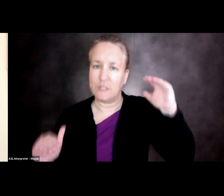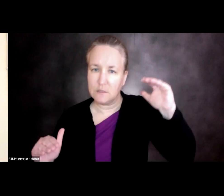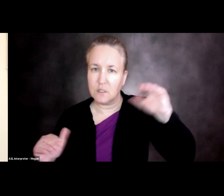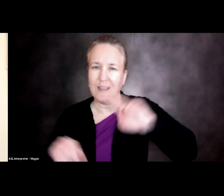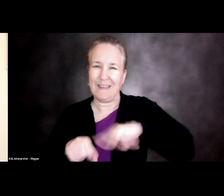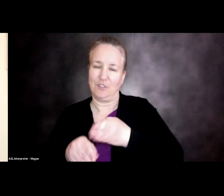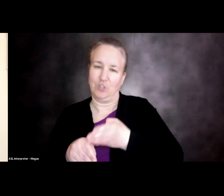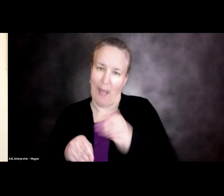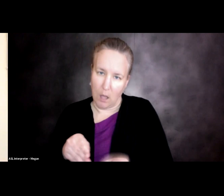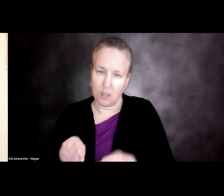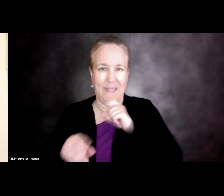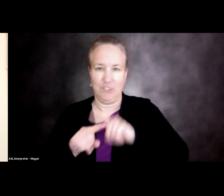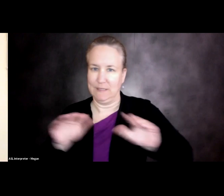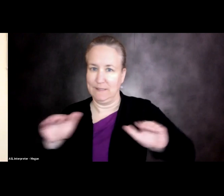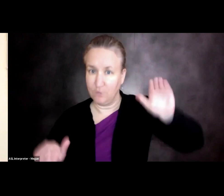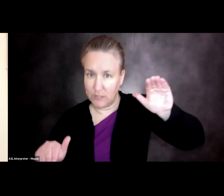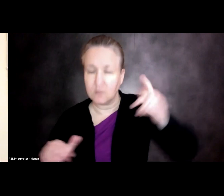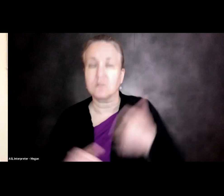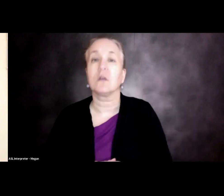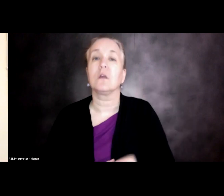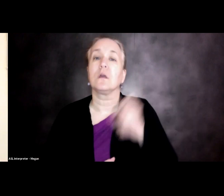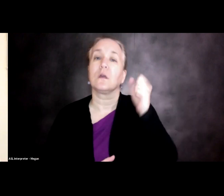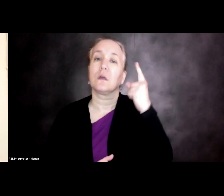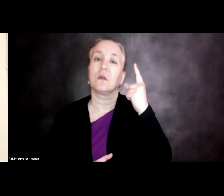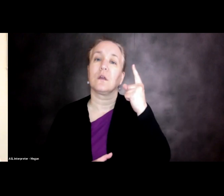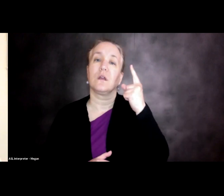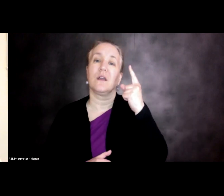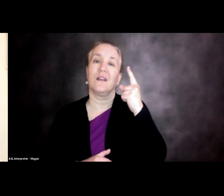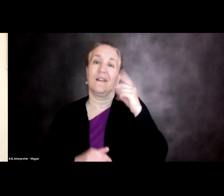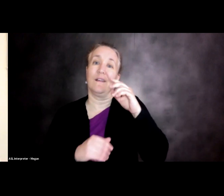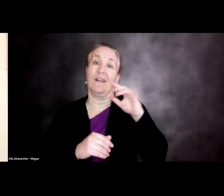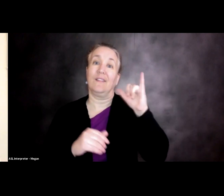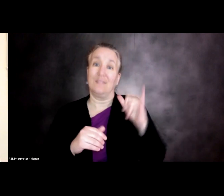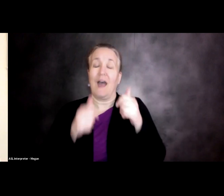of age difference. The naturalization of hierarchical difference